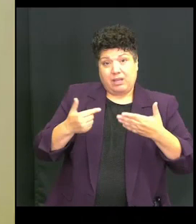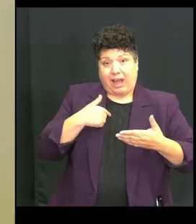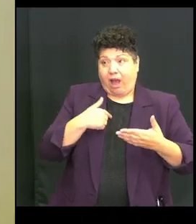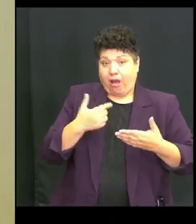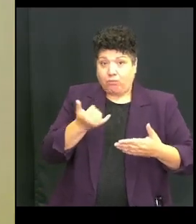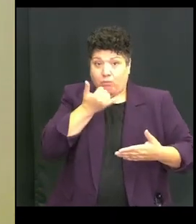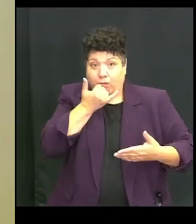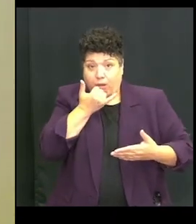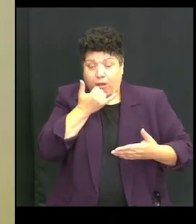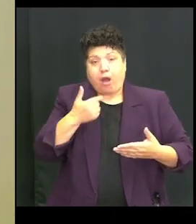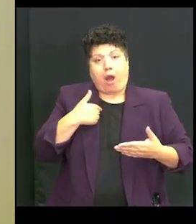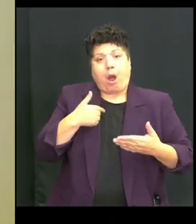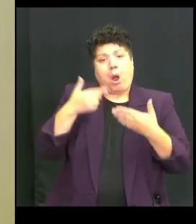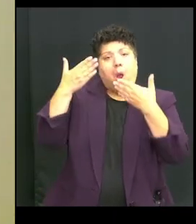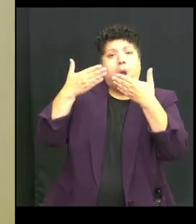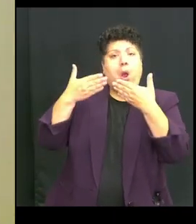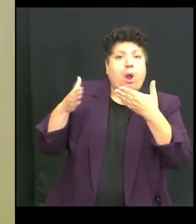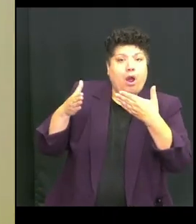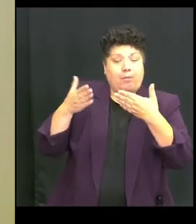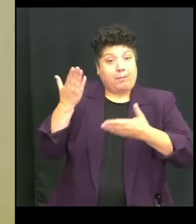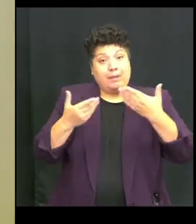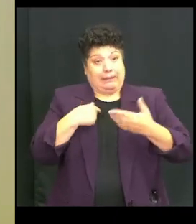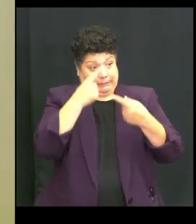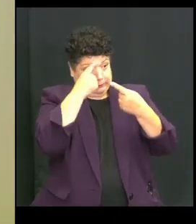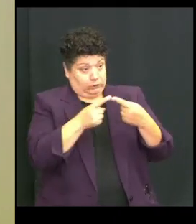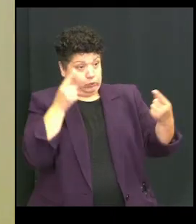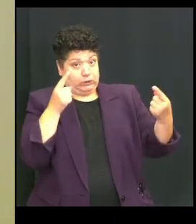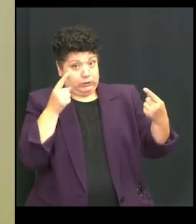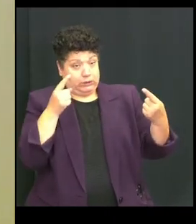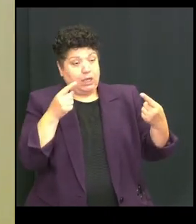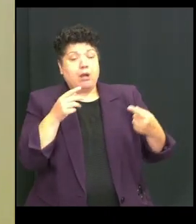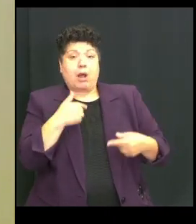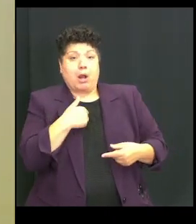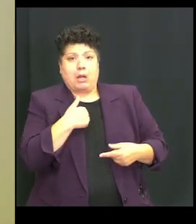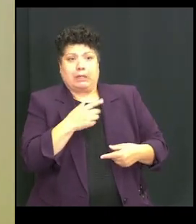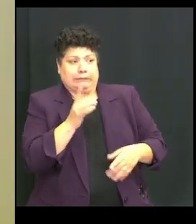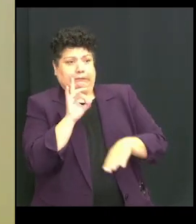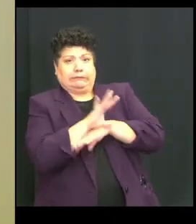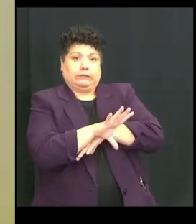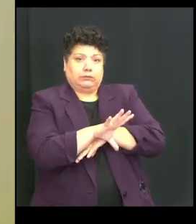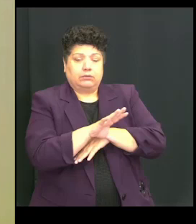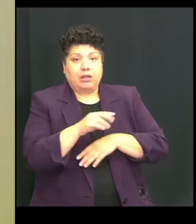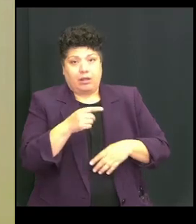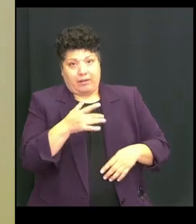"I don't agree with you, but I don't dislike you. I don't think you're an evil person."